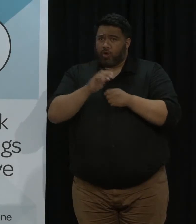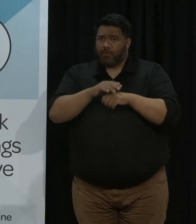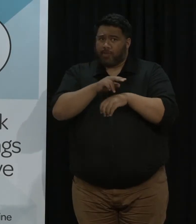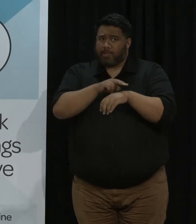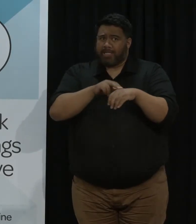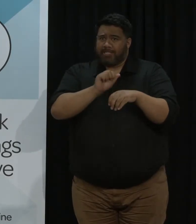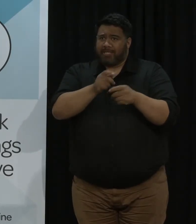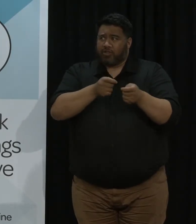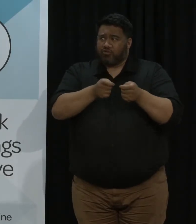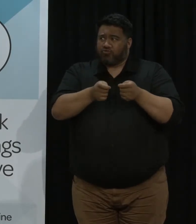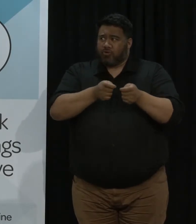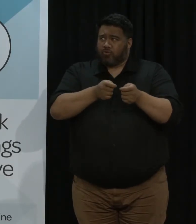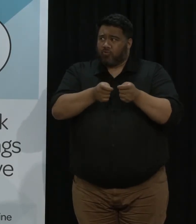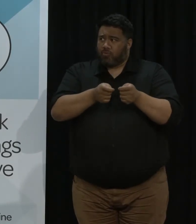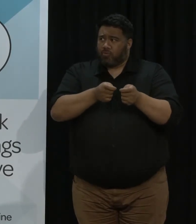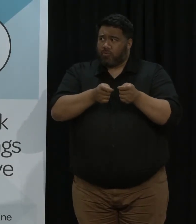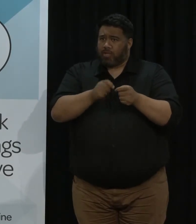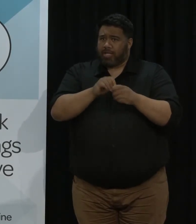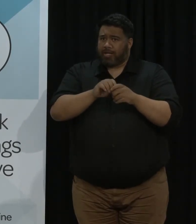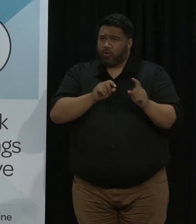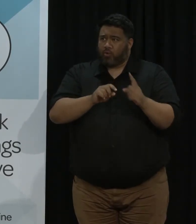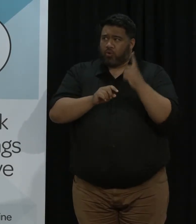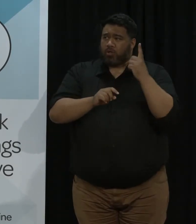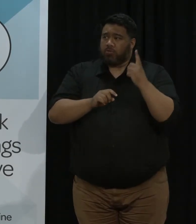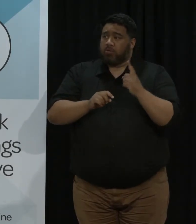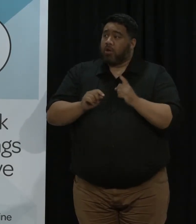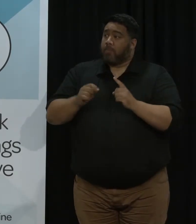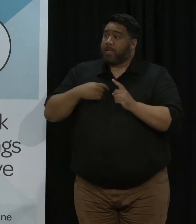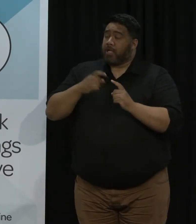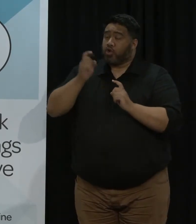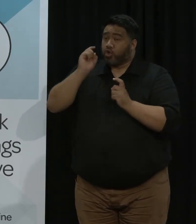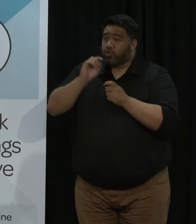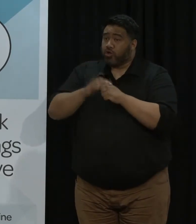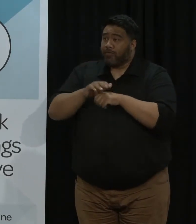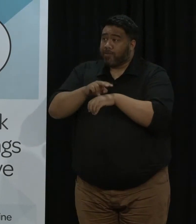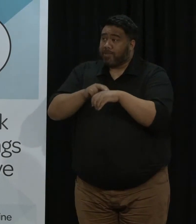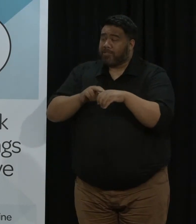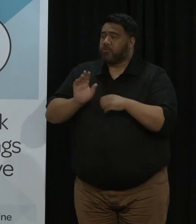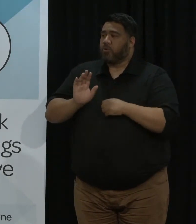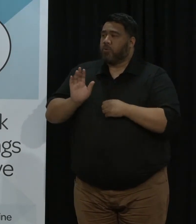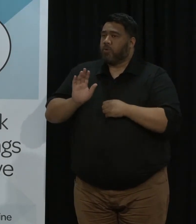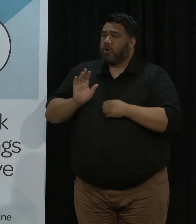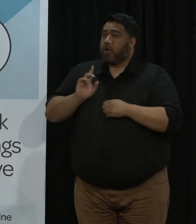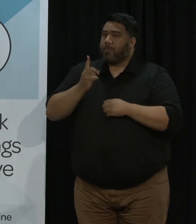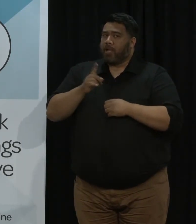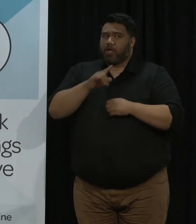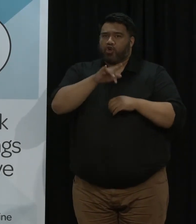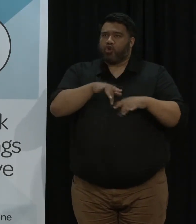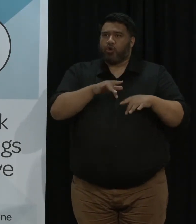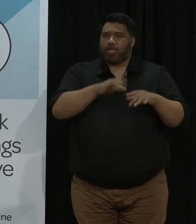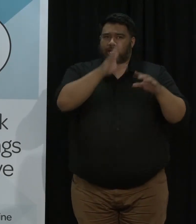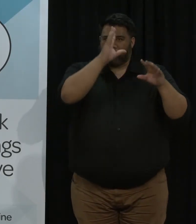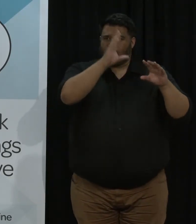and are you concerned that police have lost control of law